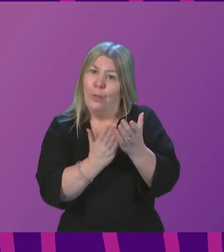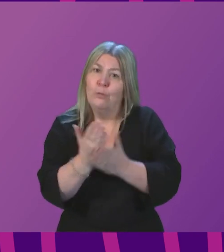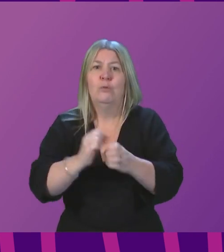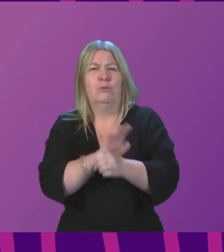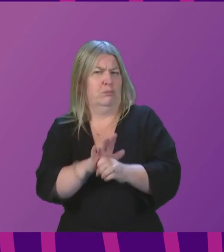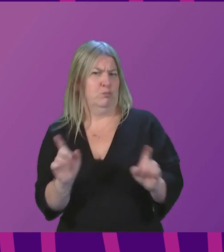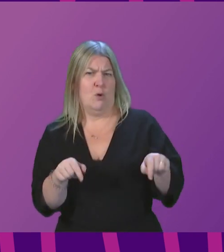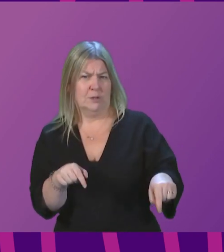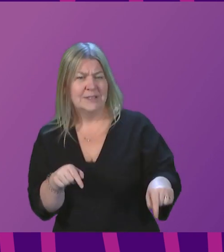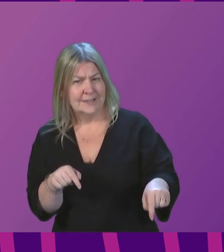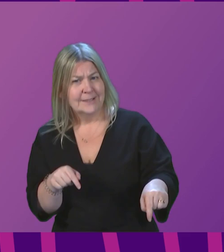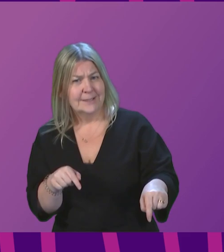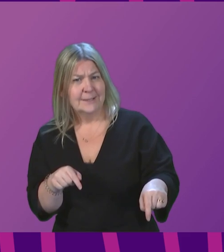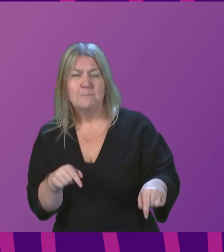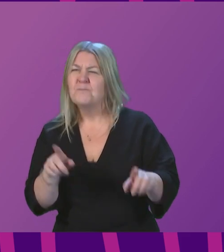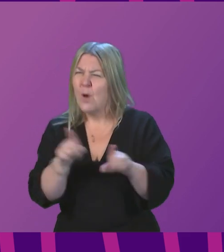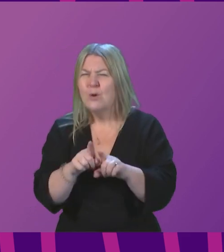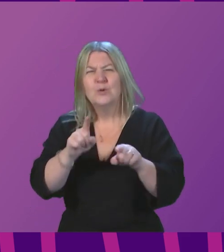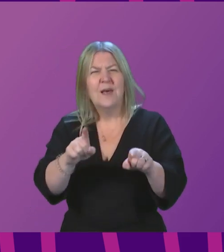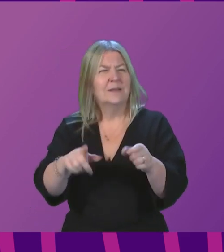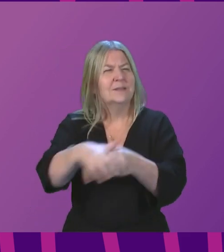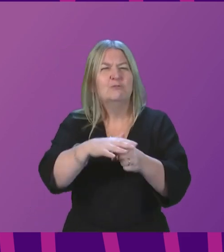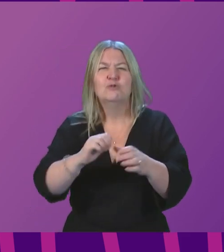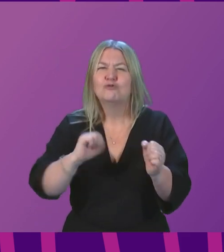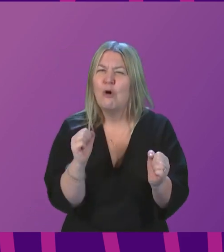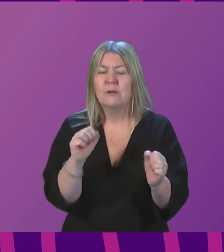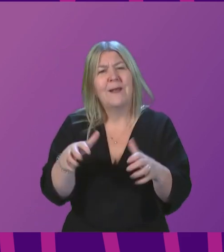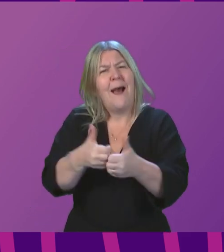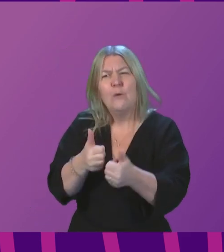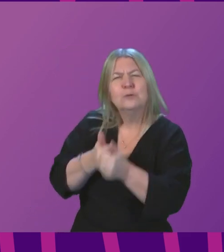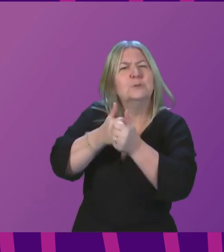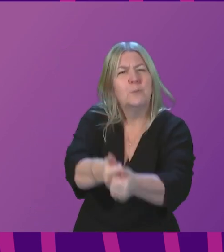accommodation across Scotland and improve the support available through local authorities